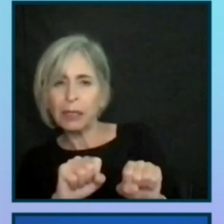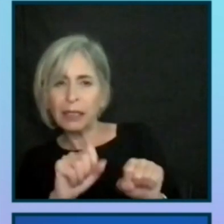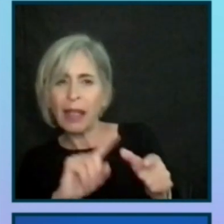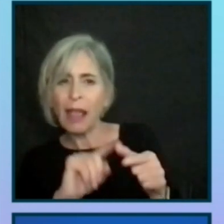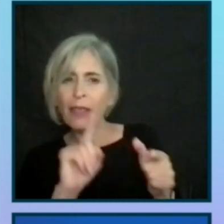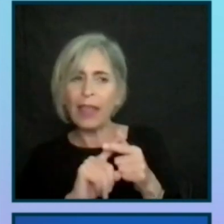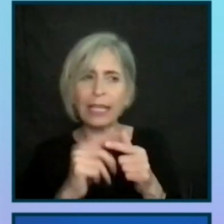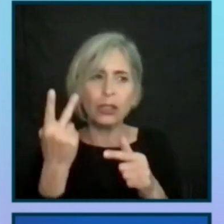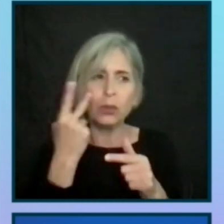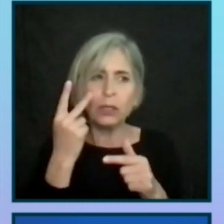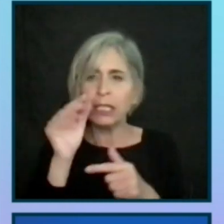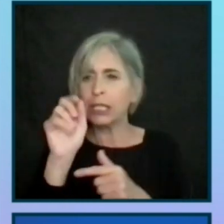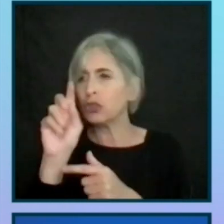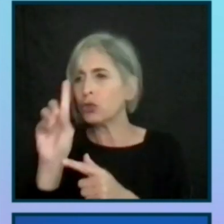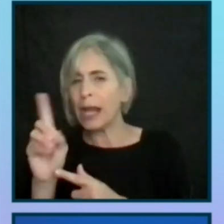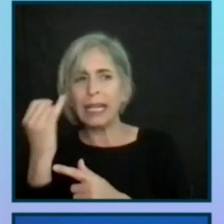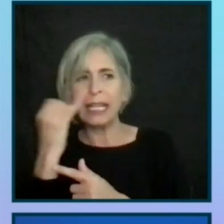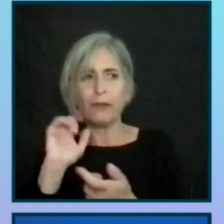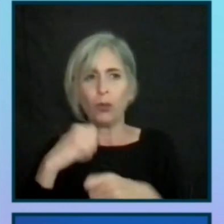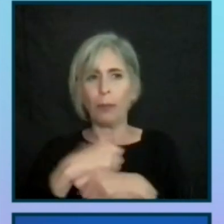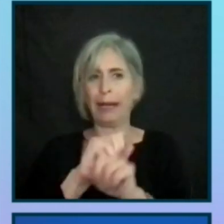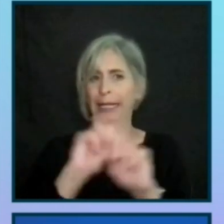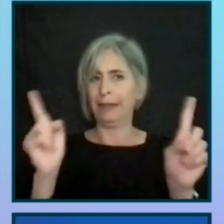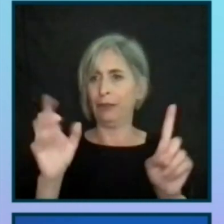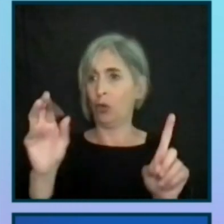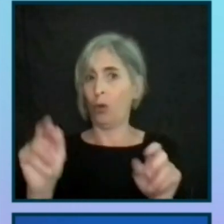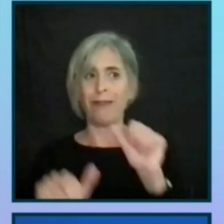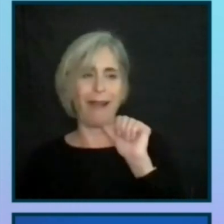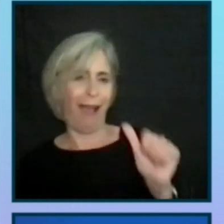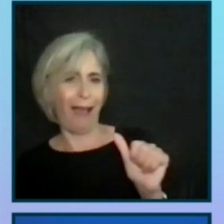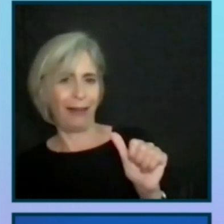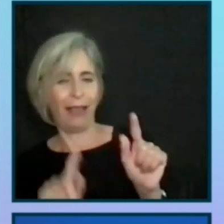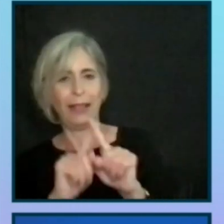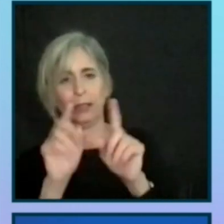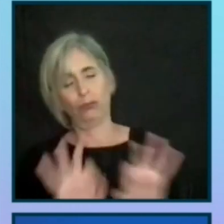if we're making a difference or not. And that's how important this is to me.